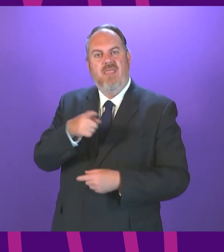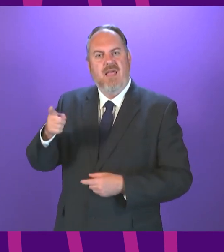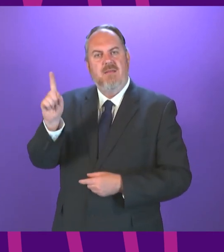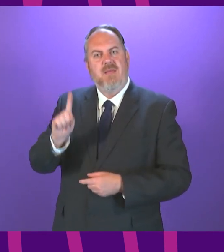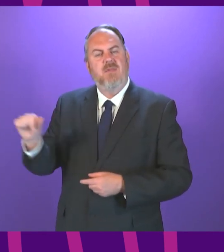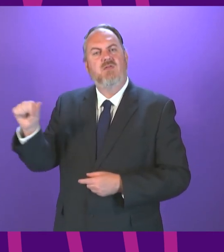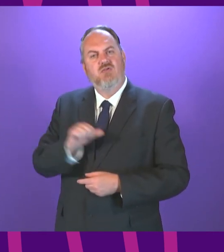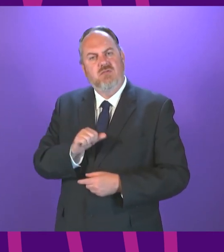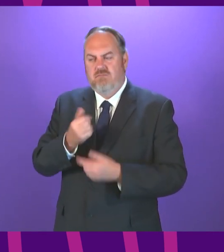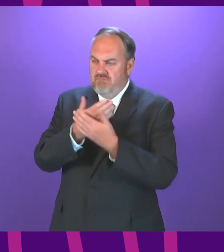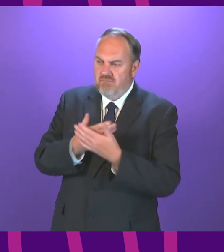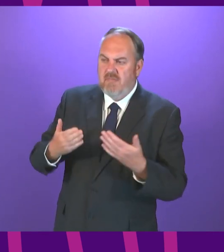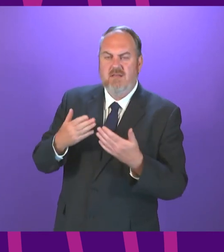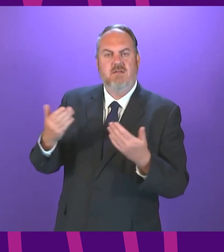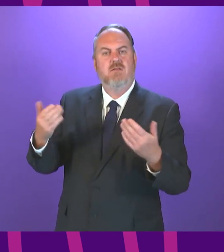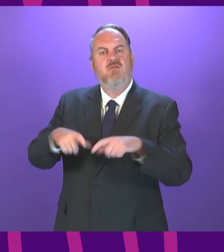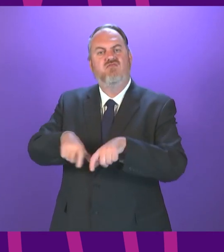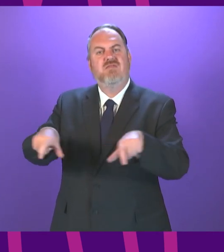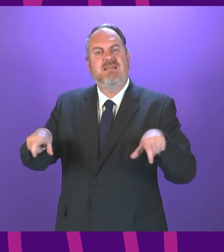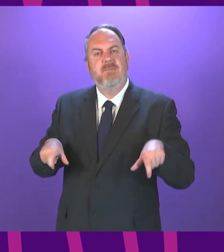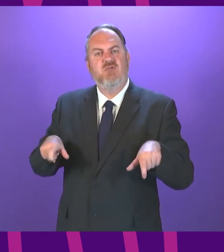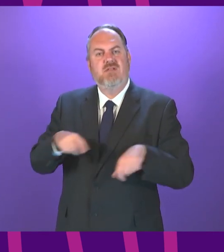and to promote consistent standards across GP surgeries?